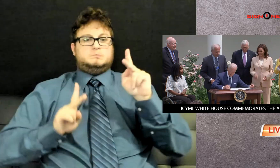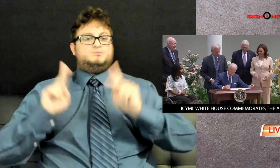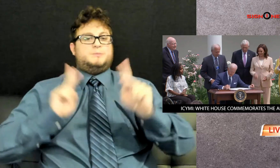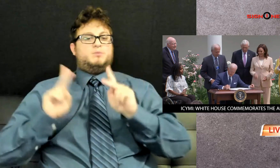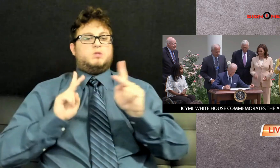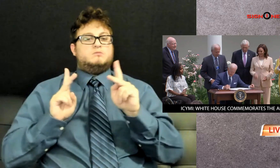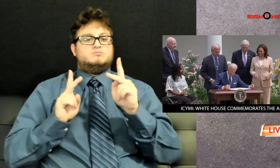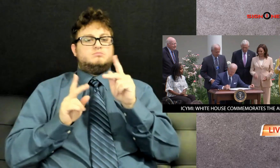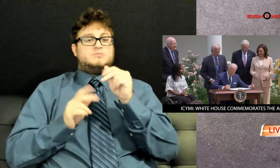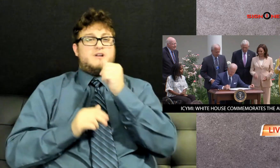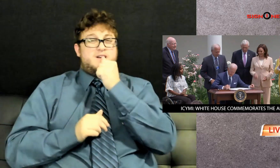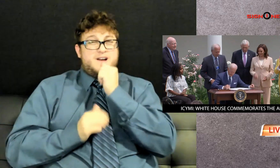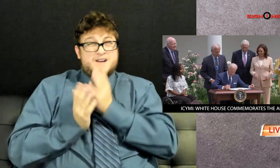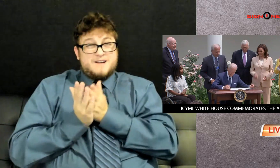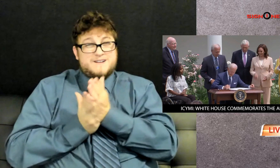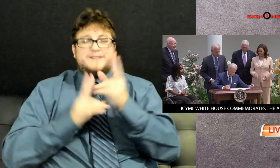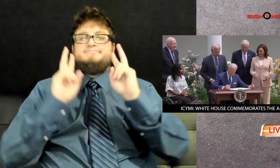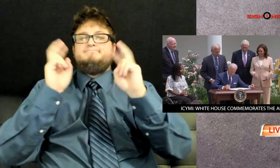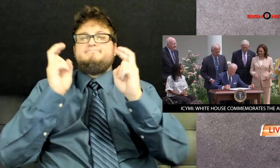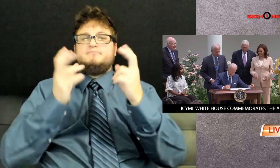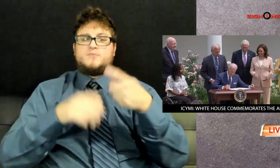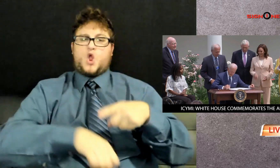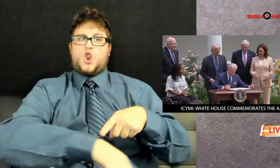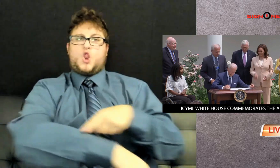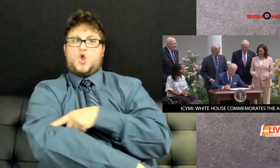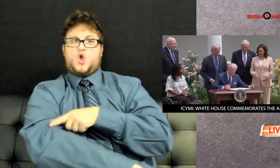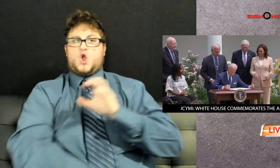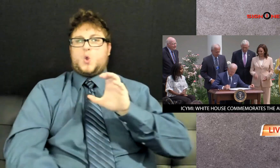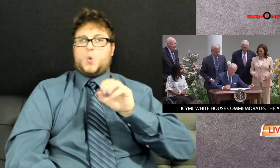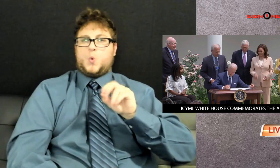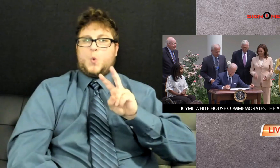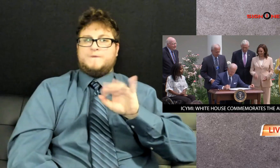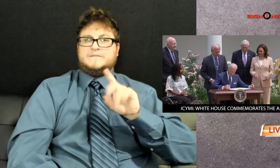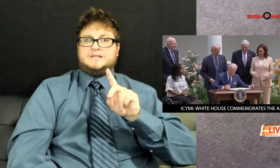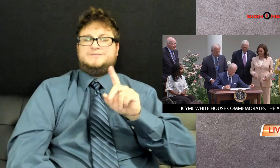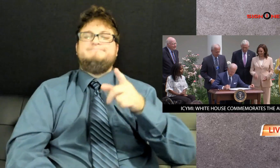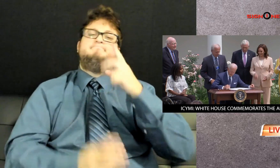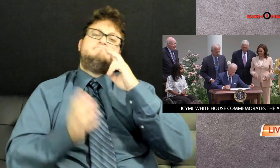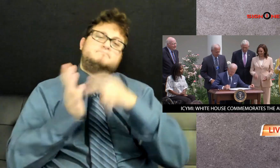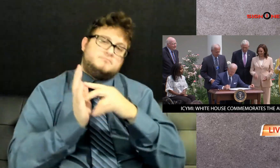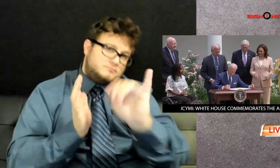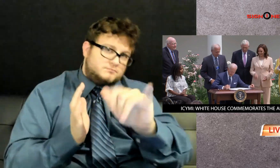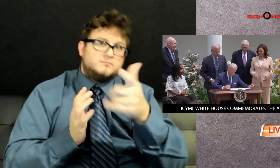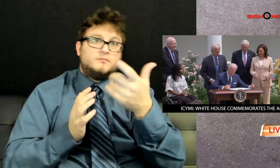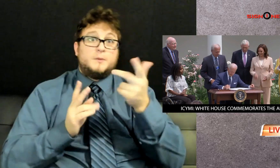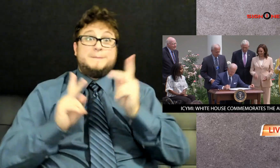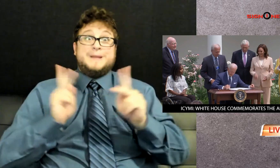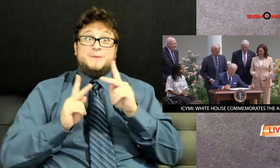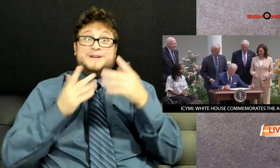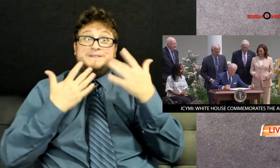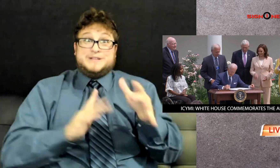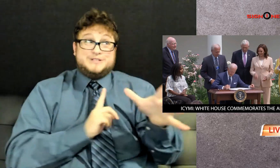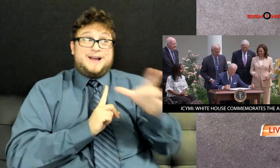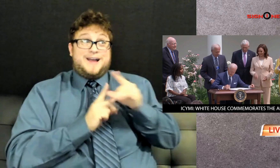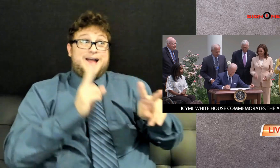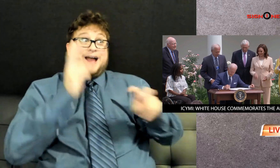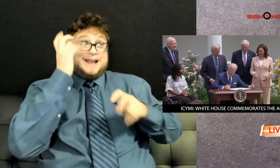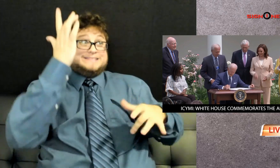Biden also announced a new effort to help Americans impacted by long Covid or long-term